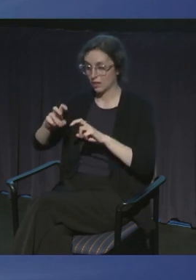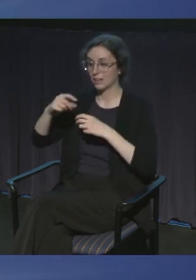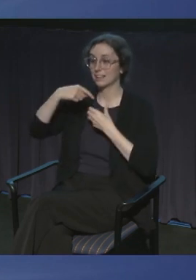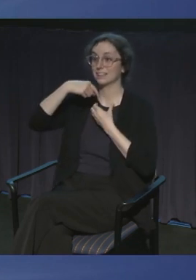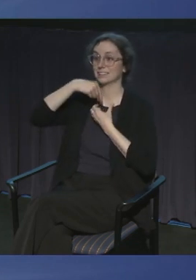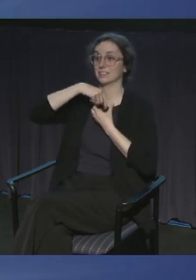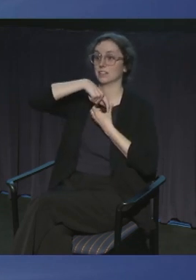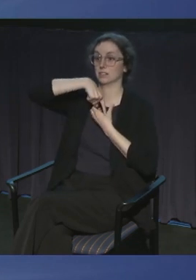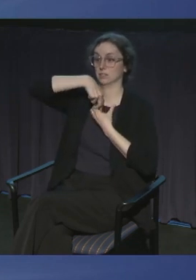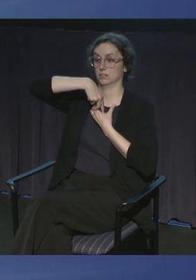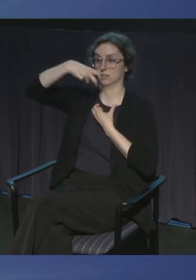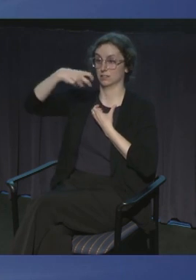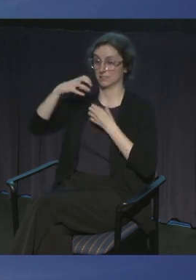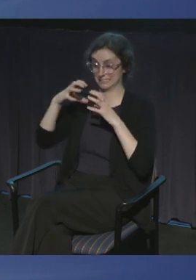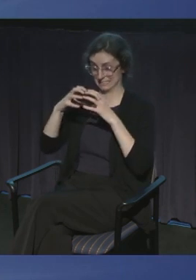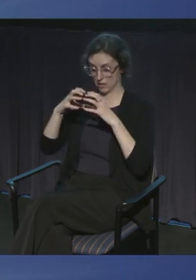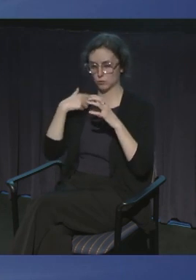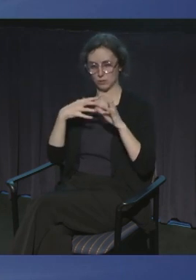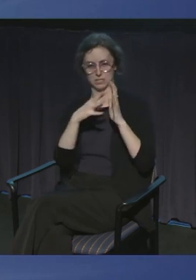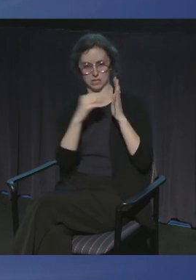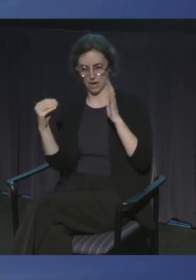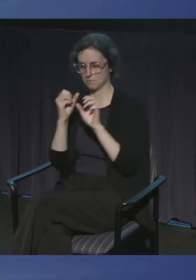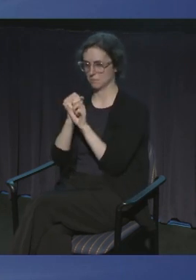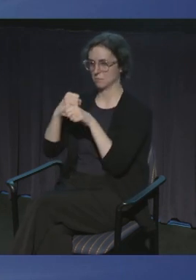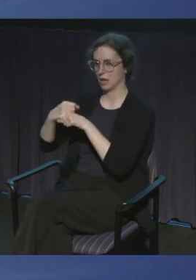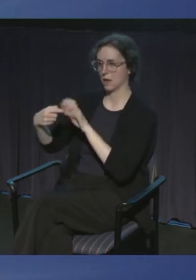INFECTIONS WERE ABLE TO DUPLICATE AN INCREASE IN THE CELL CULTURES. HOWEVER WE